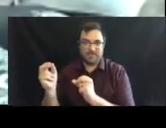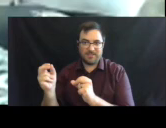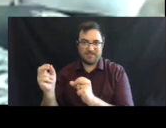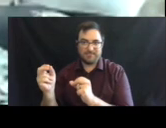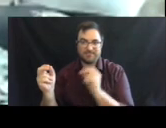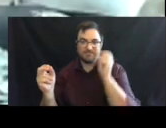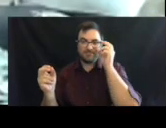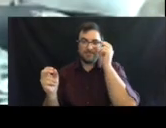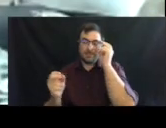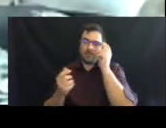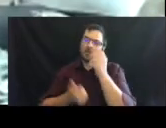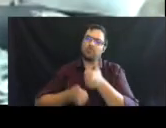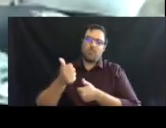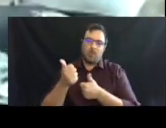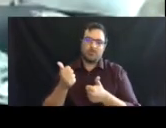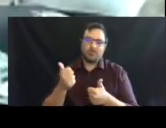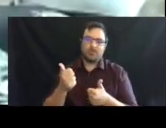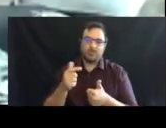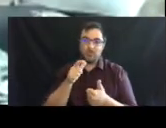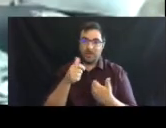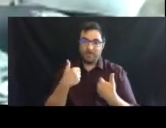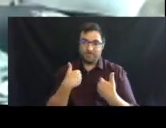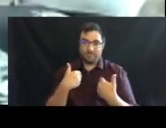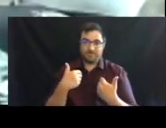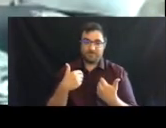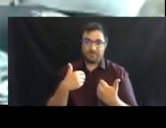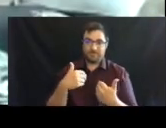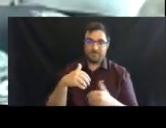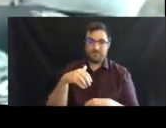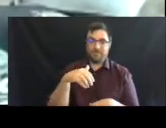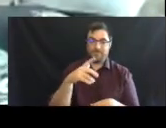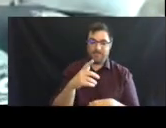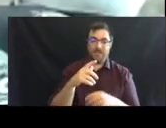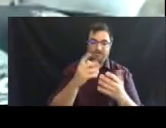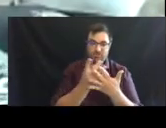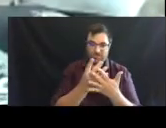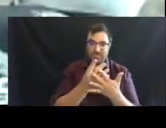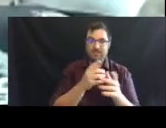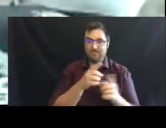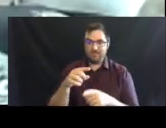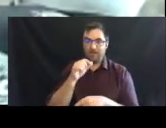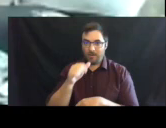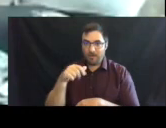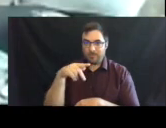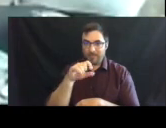But the majority of kids are sent for a second screening as an outpatient and only if they